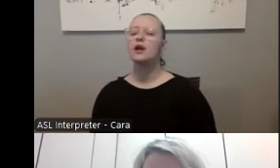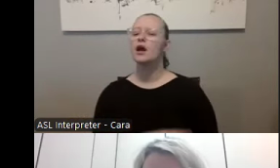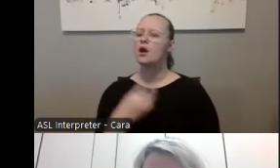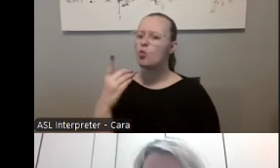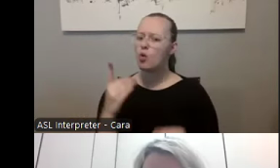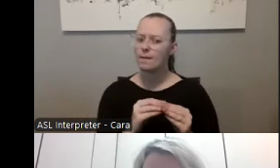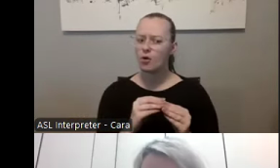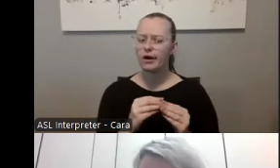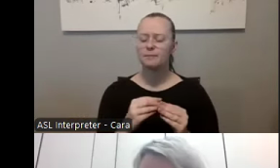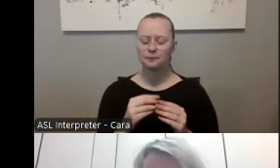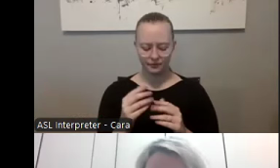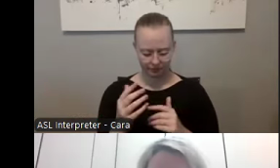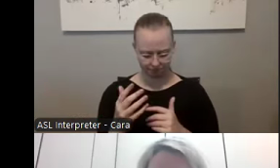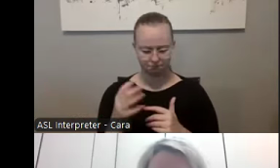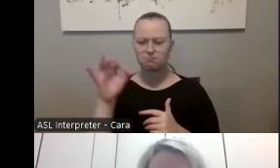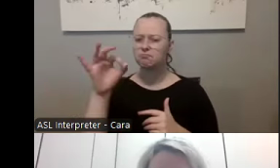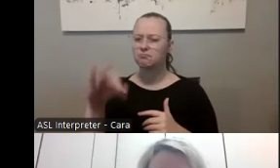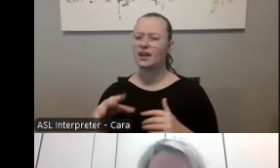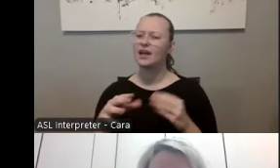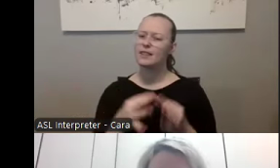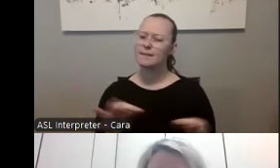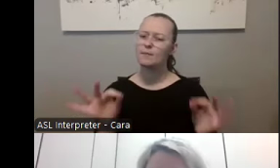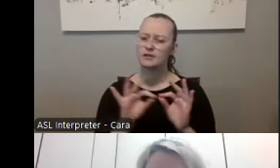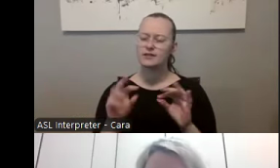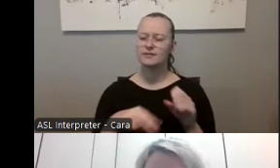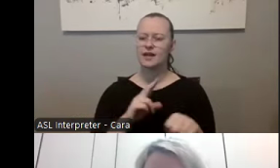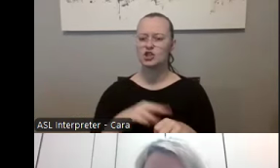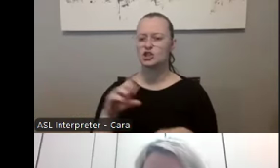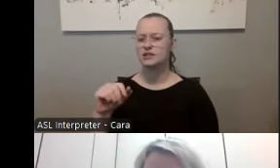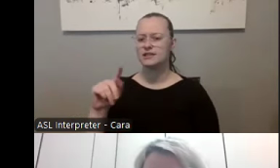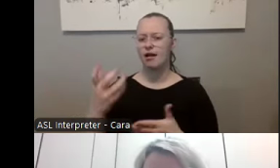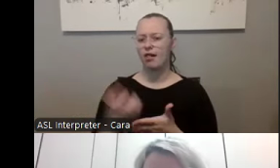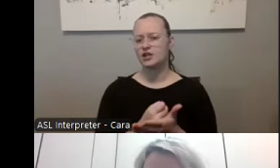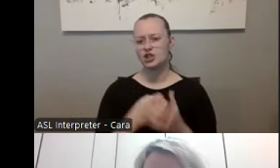the importance of national data collection efforts, including various types of workers